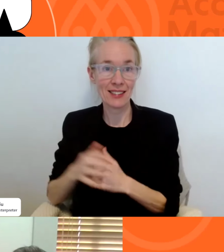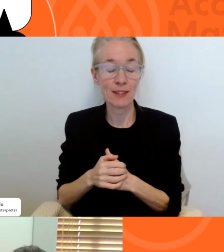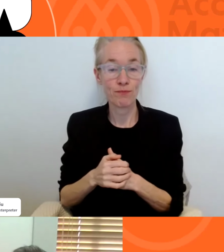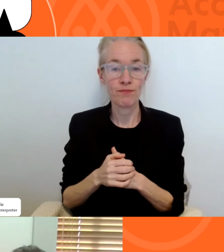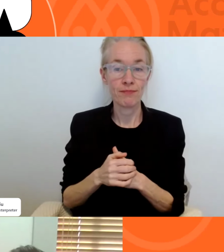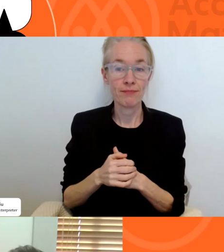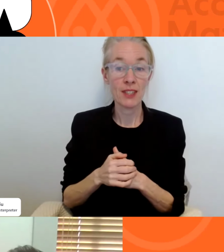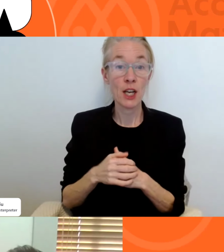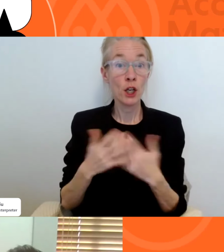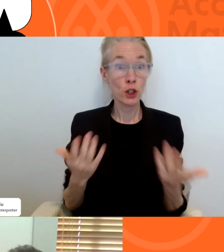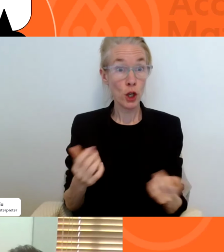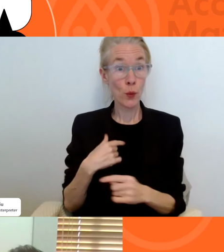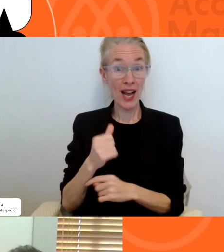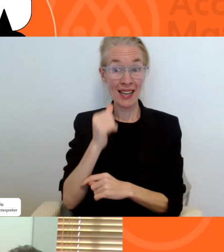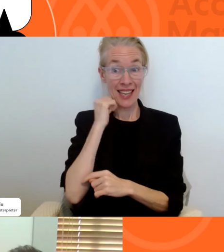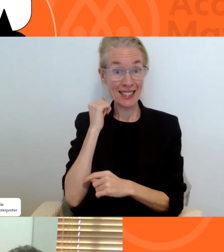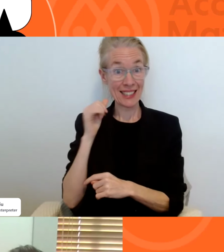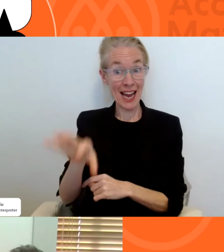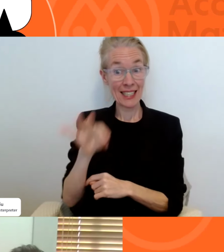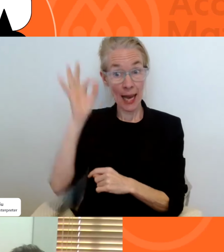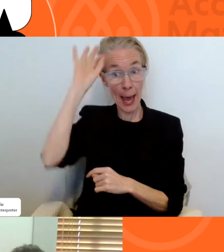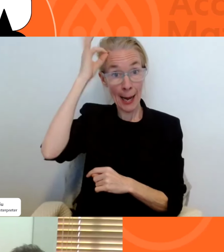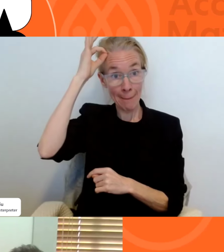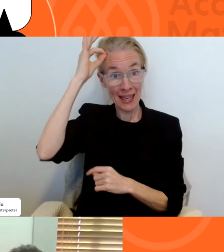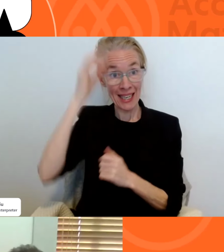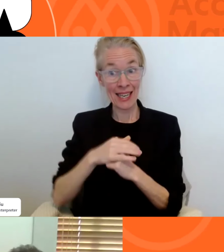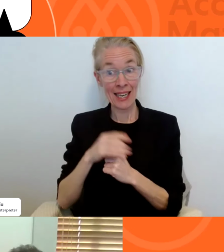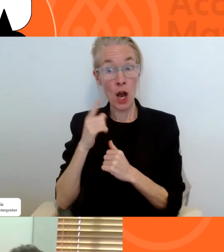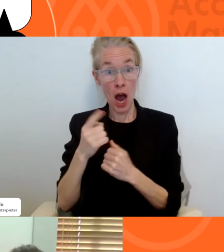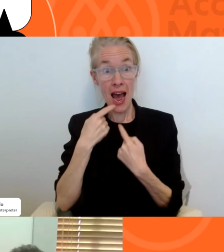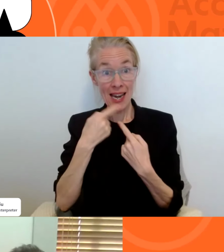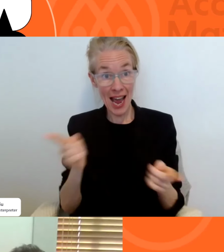the funding that was provided for new social houses is roughly half